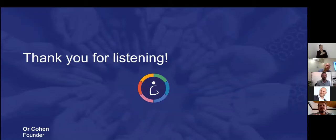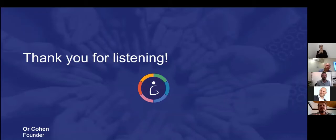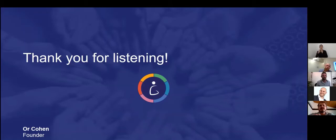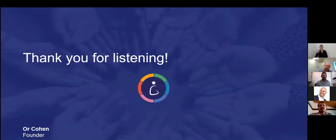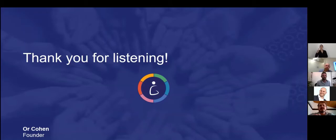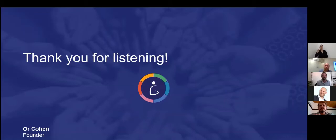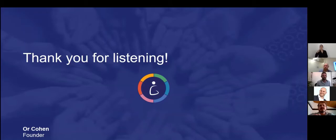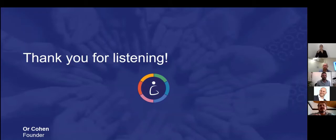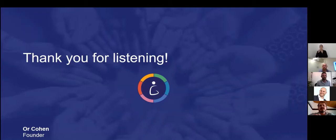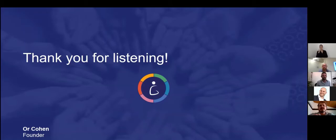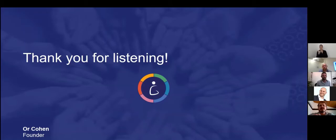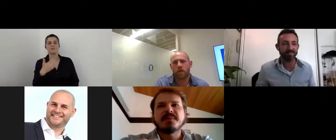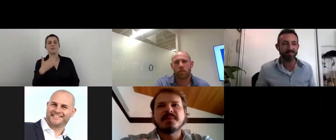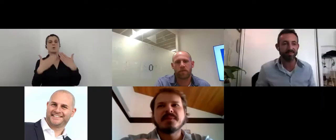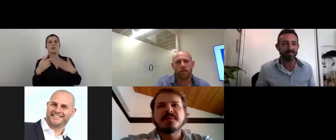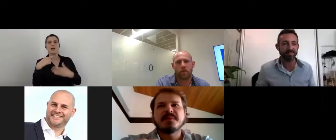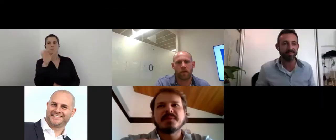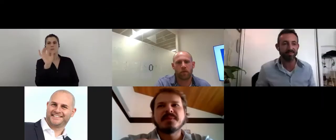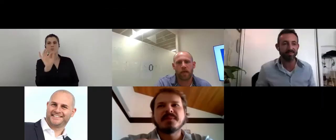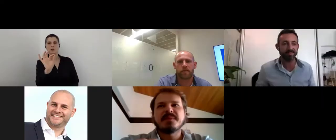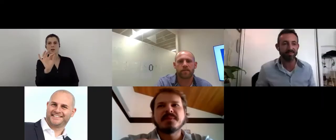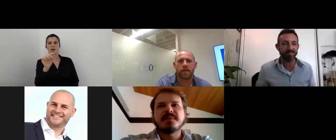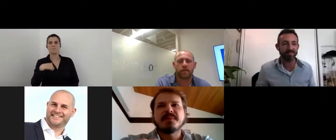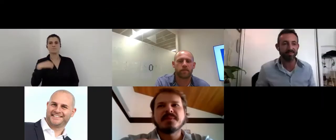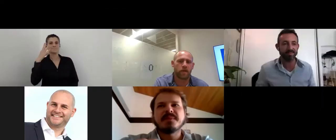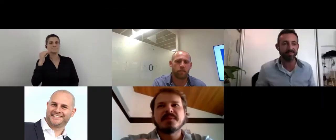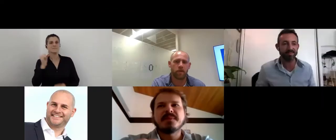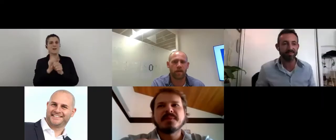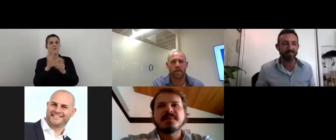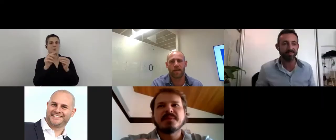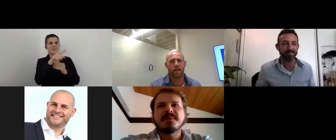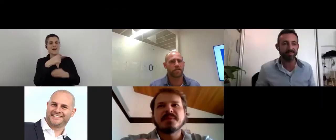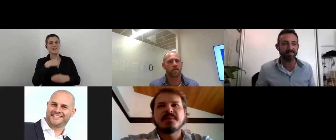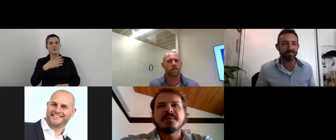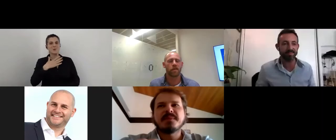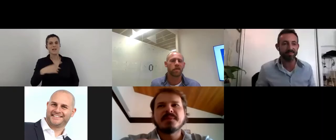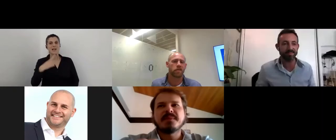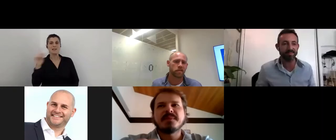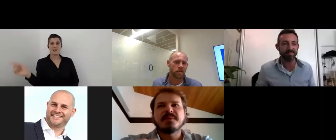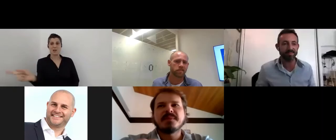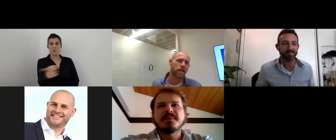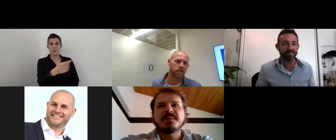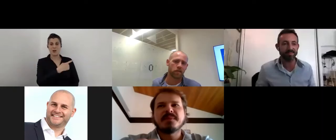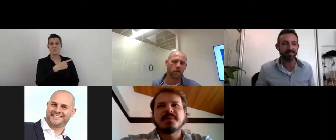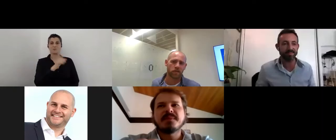It's really a pleasure working with you, and I would like to say to everybody that A-Check is not a stand-alone.